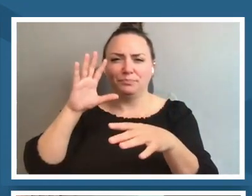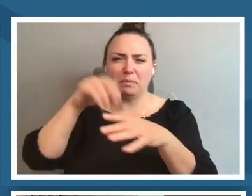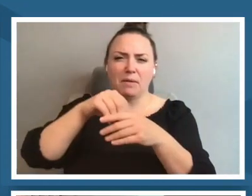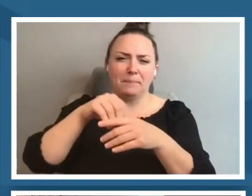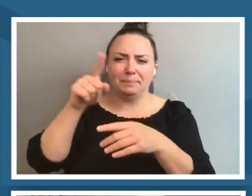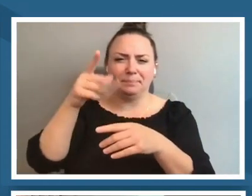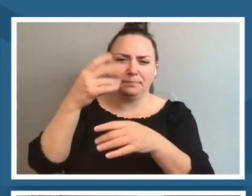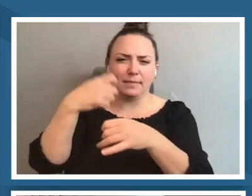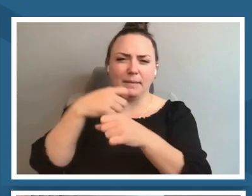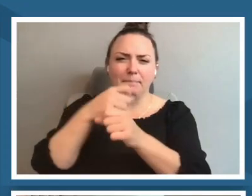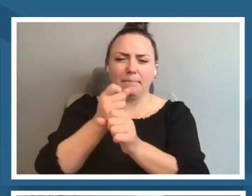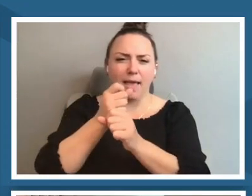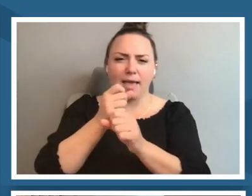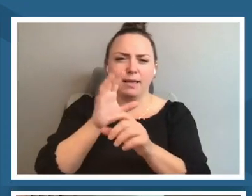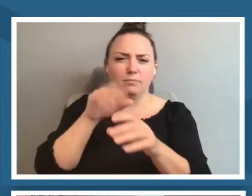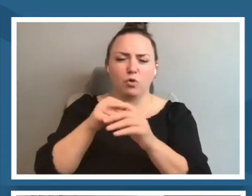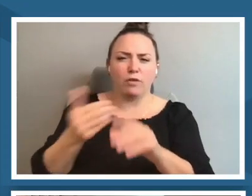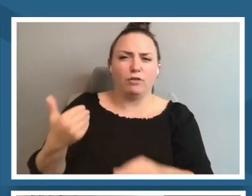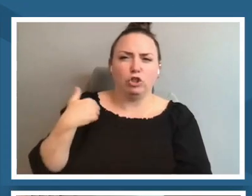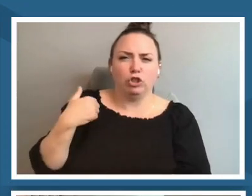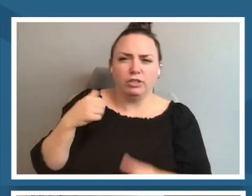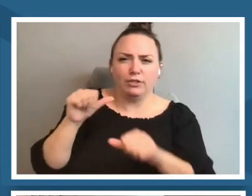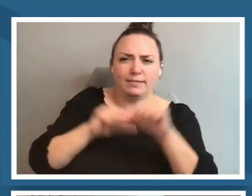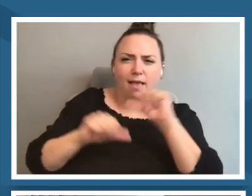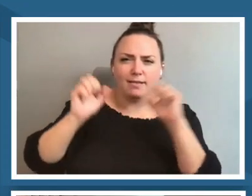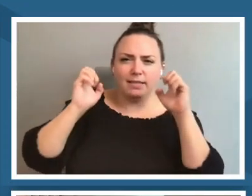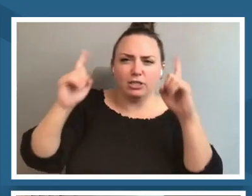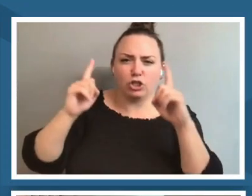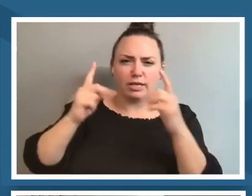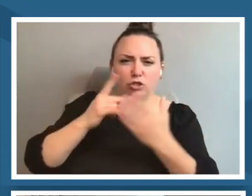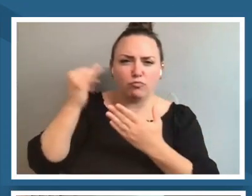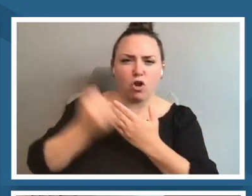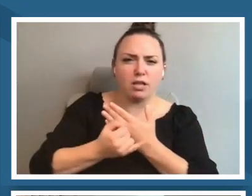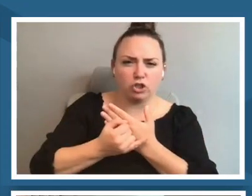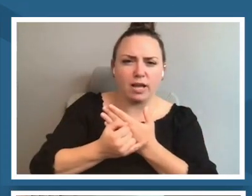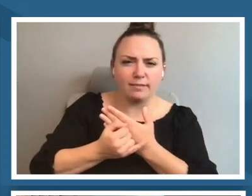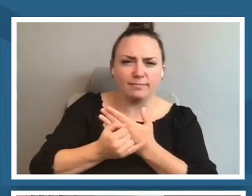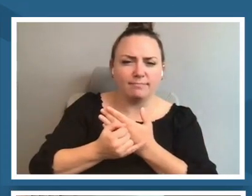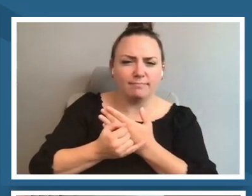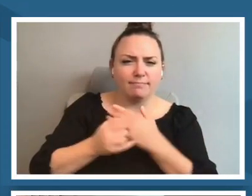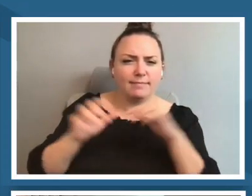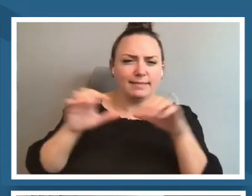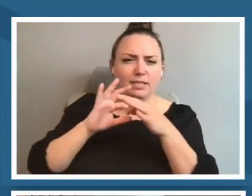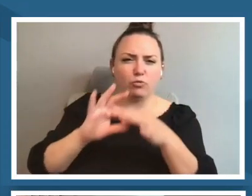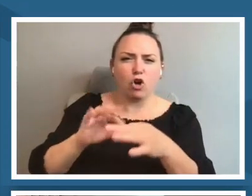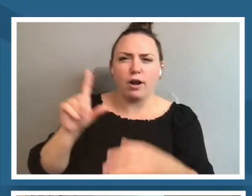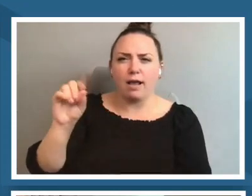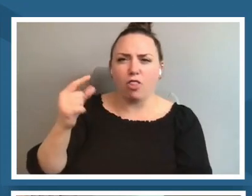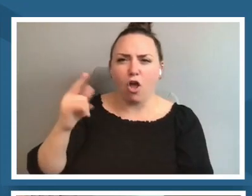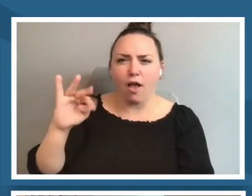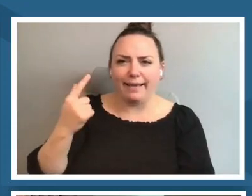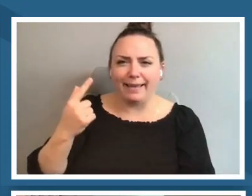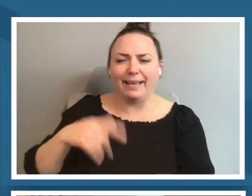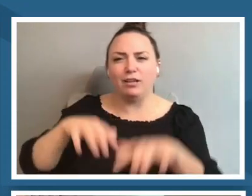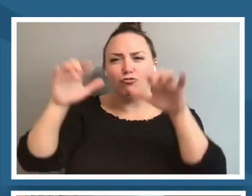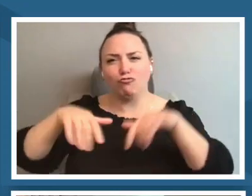science education project that we did around logging and rainforests and oral